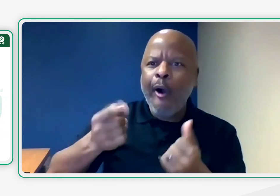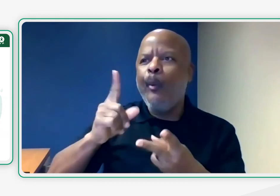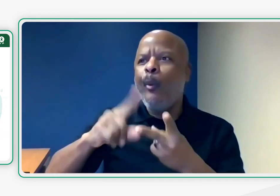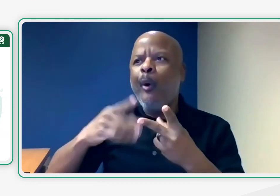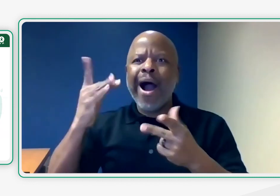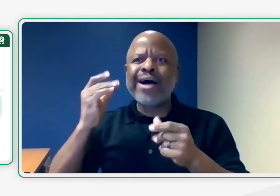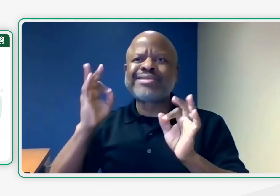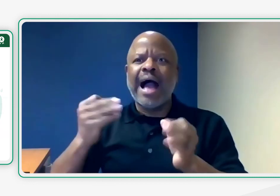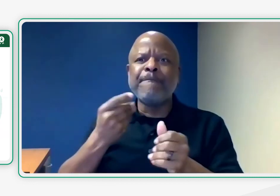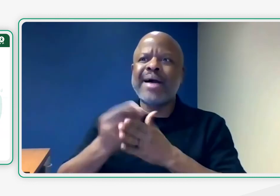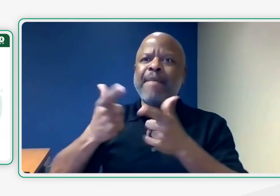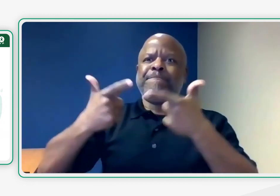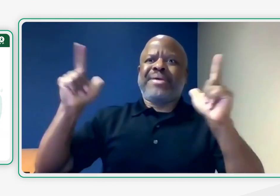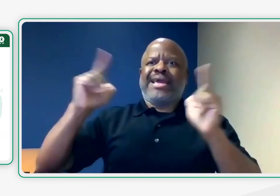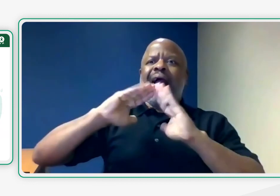this has to do with how they